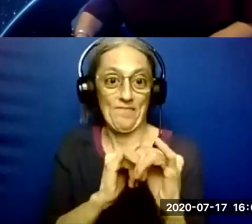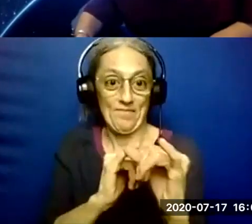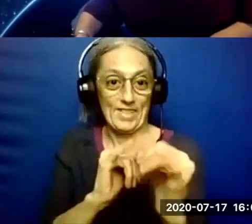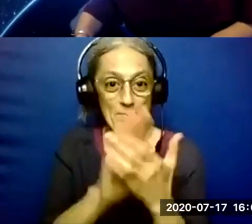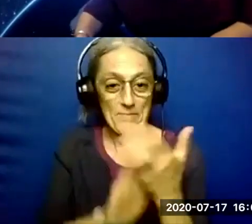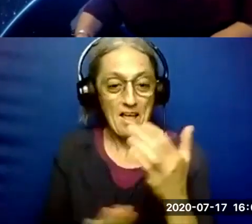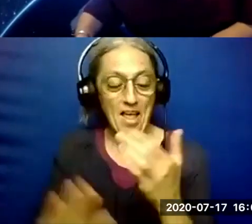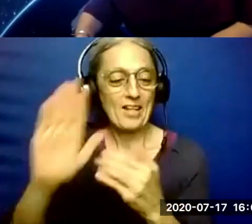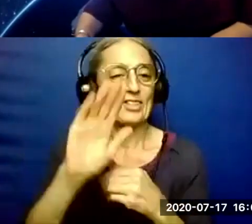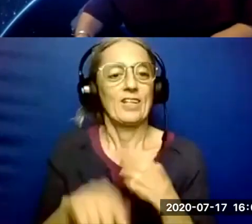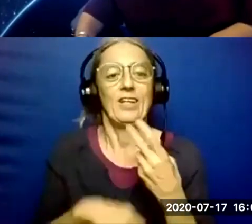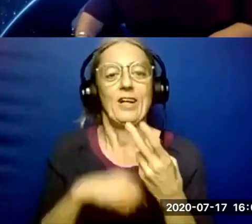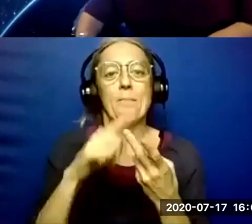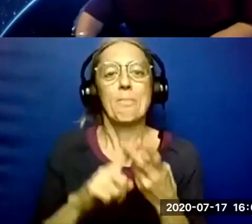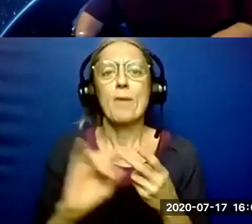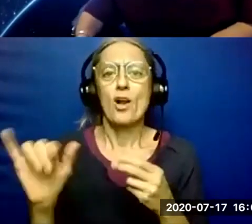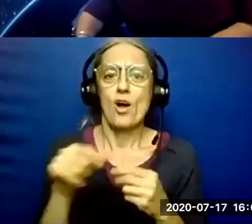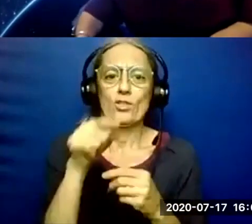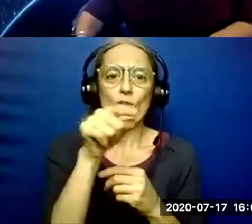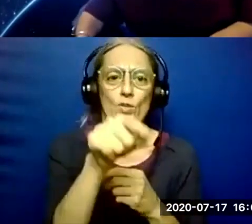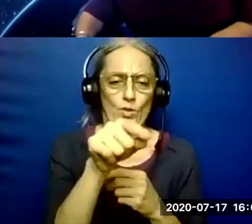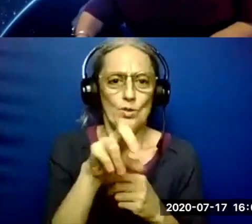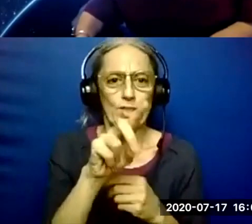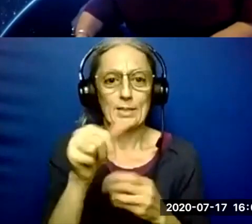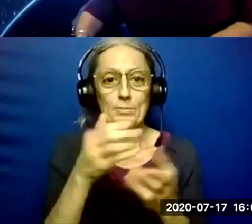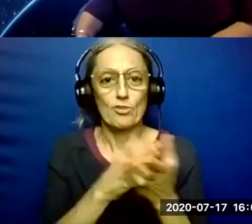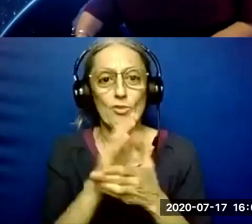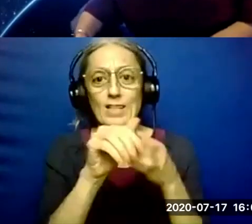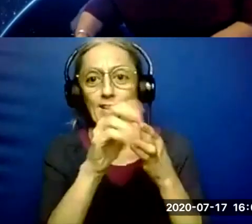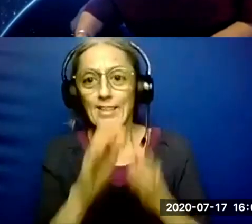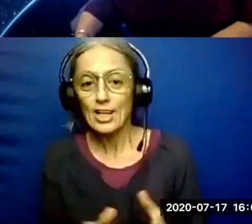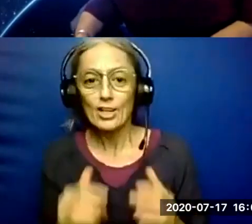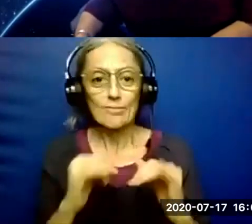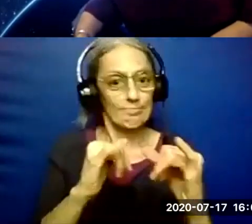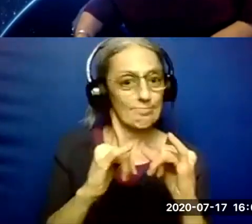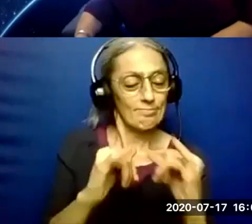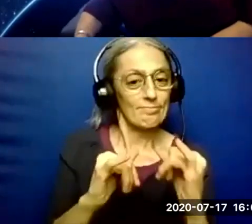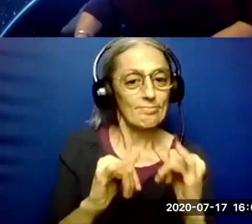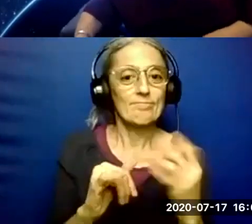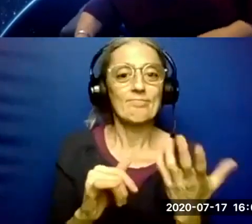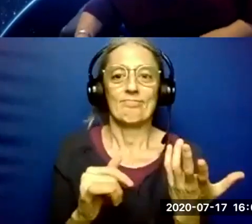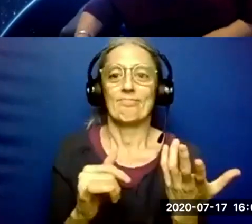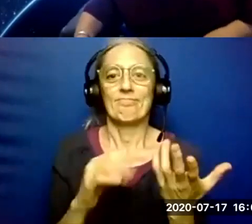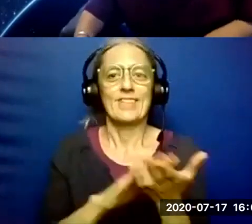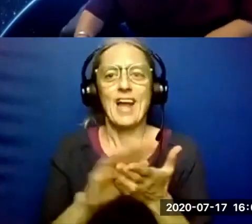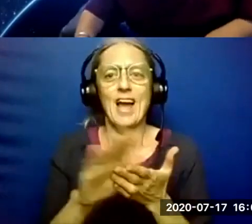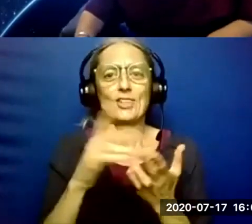leader yourself, it was great to be able to partake in that discussion.